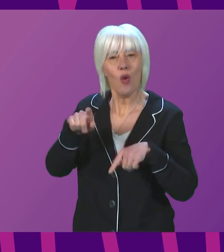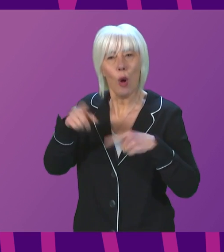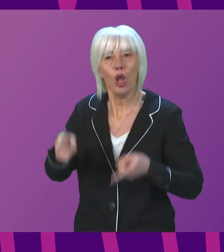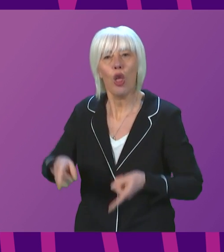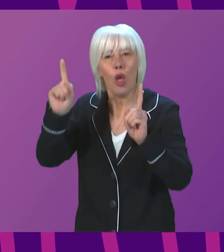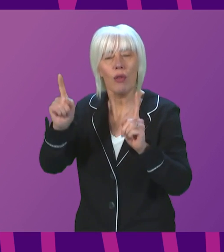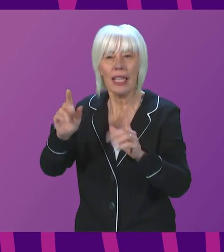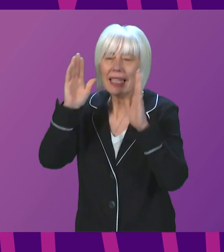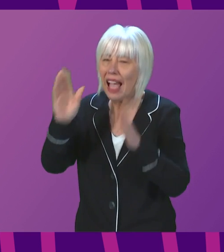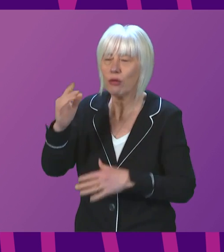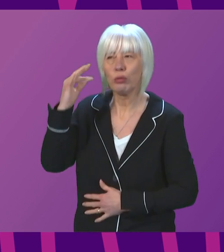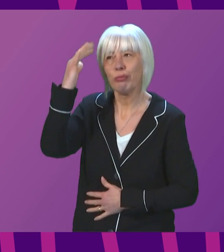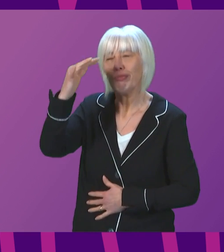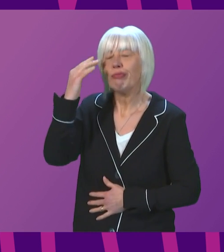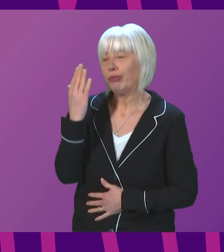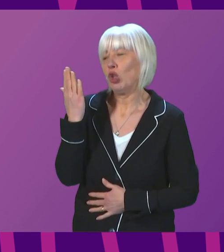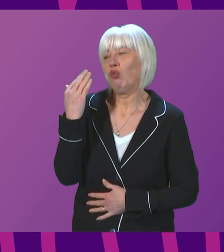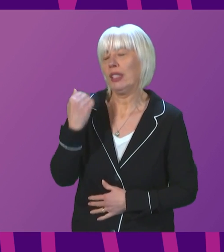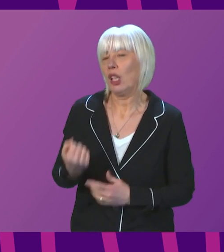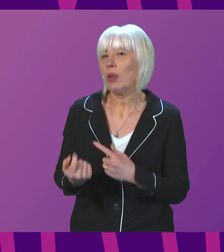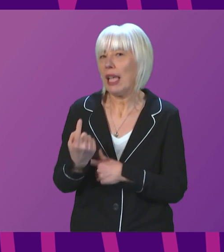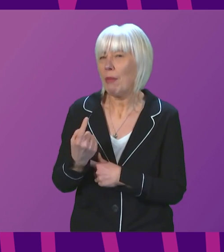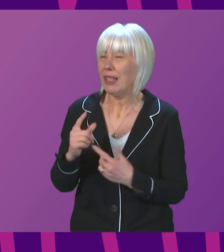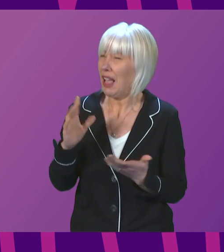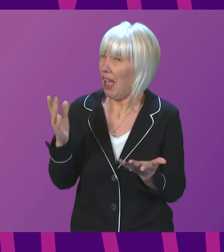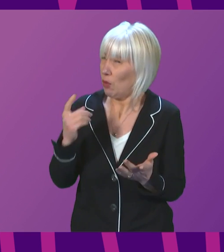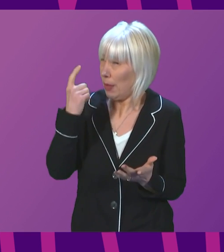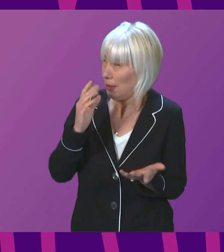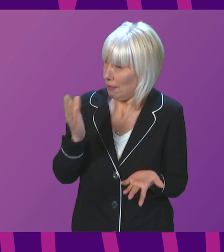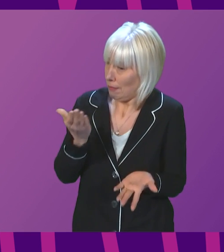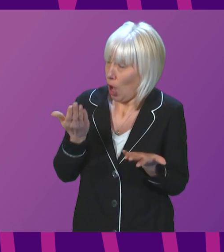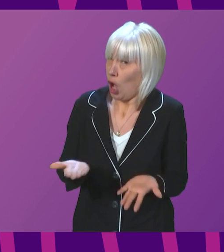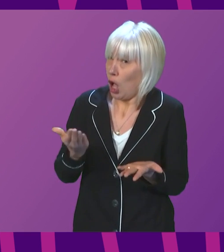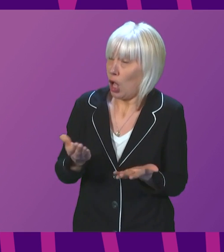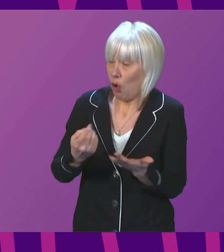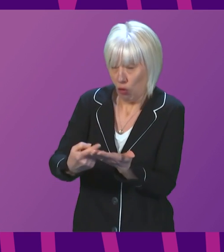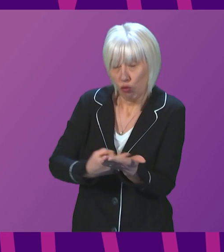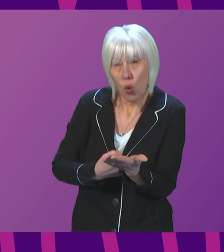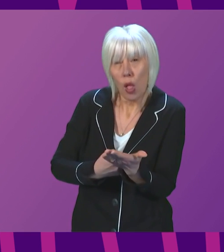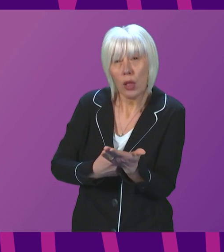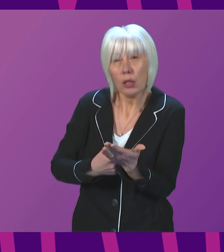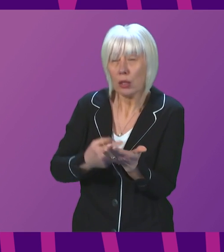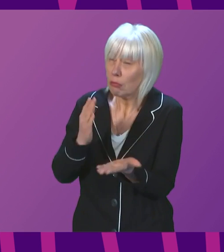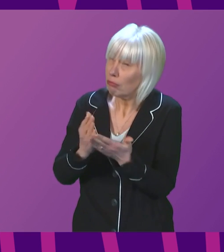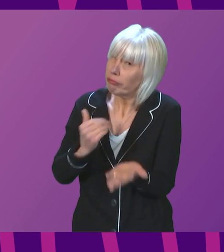need to reflect on recent events and ask the question about whether the current rules and regulations are sufficient.